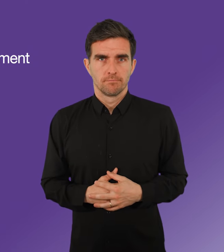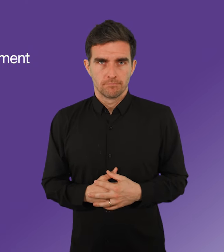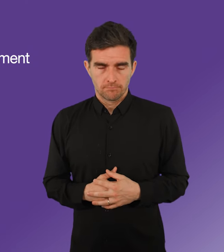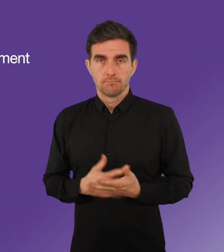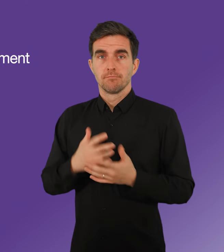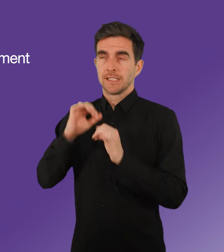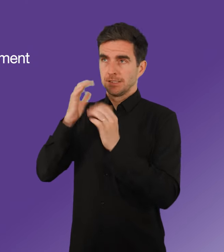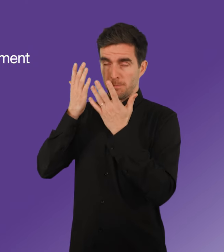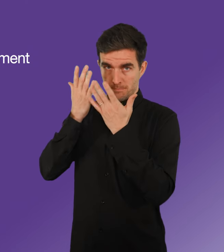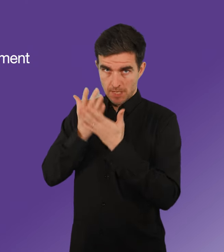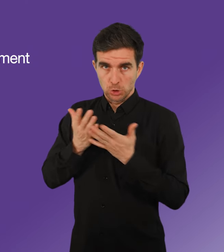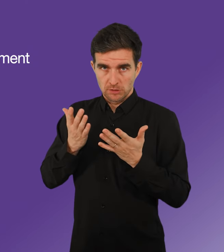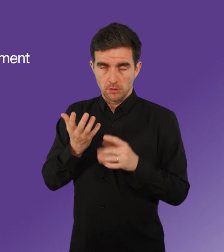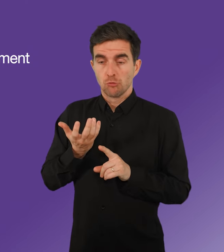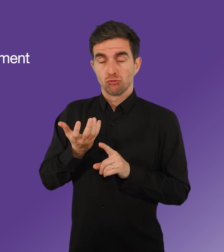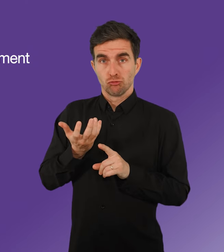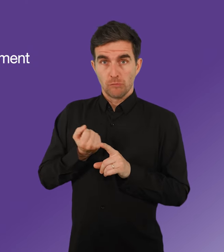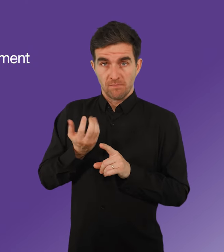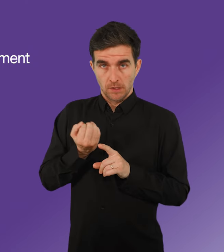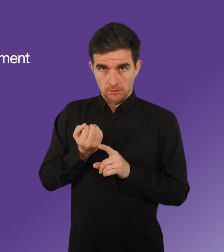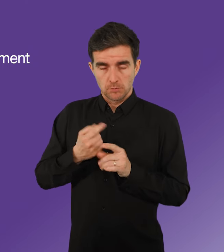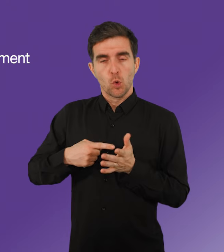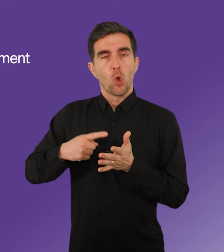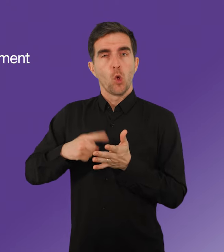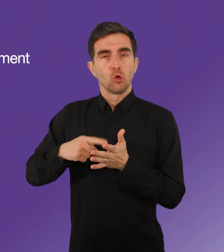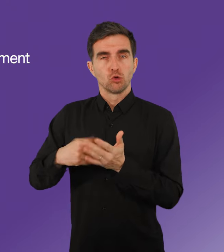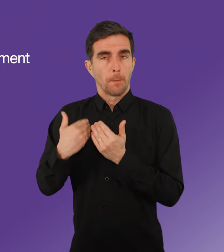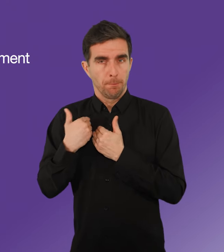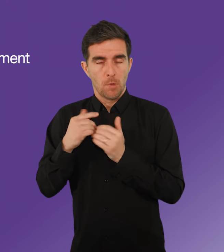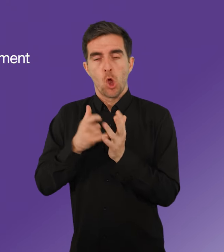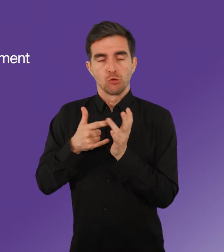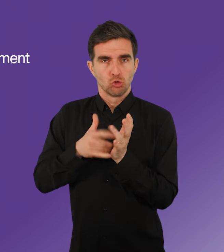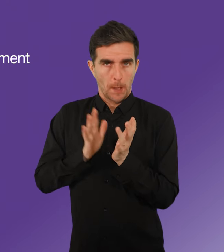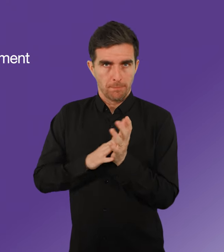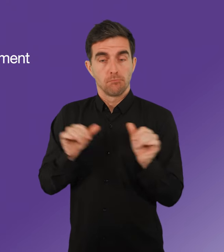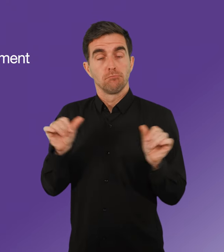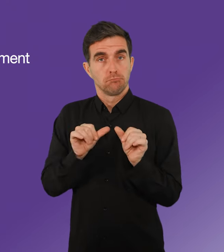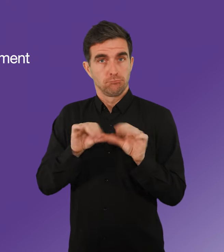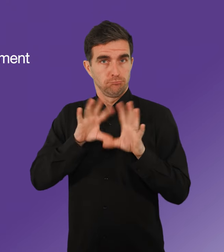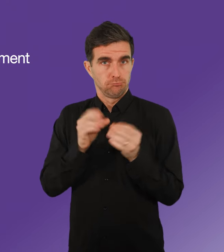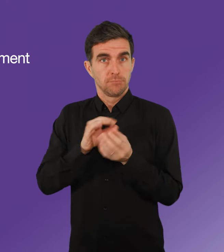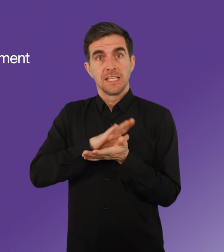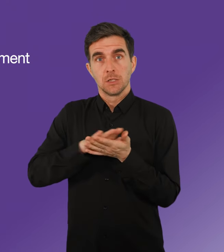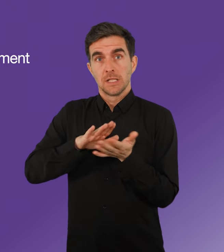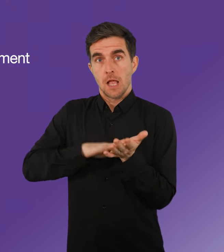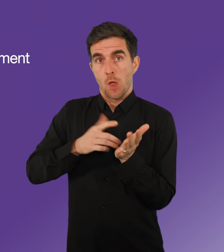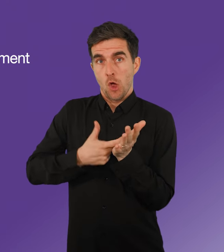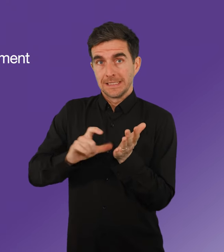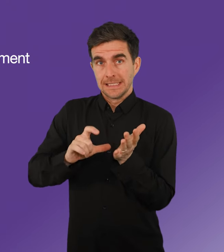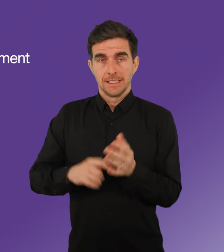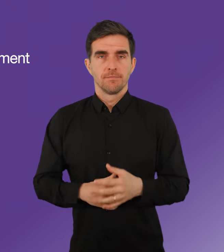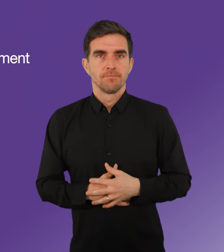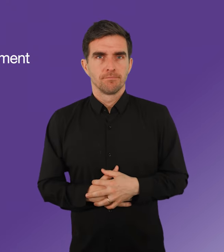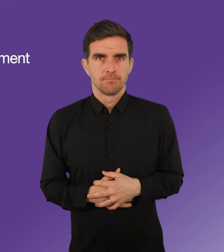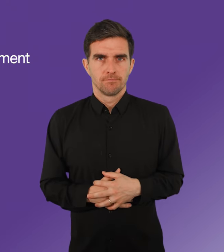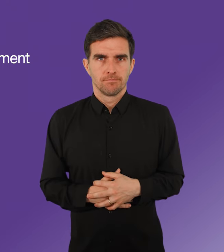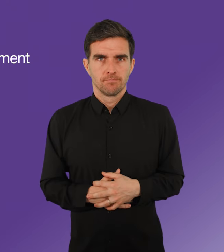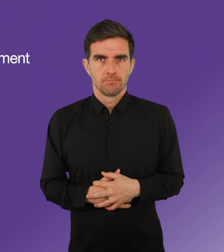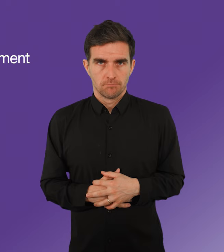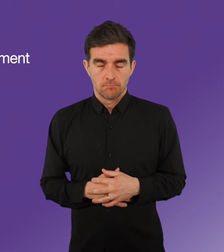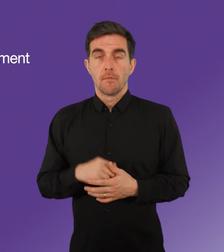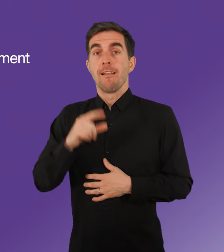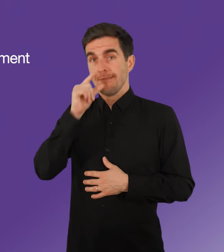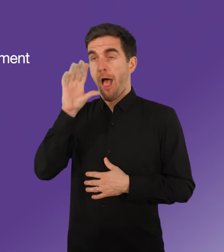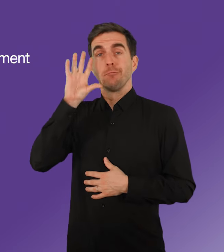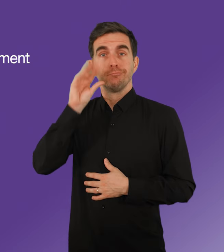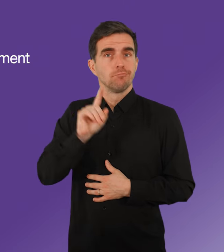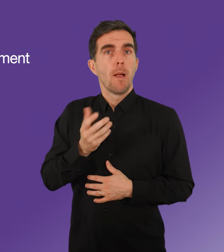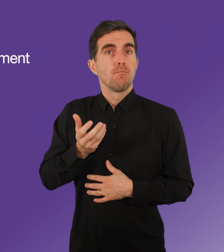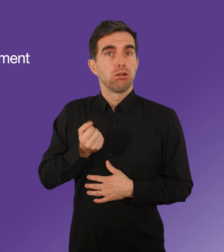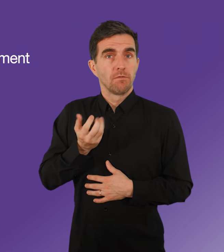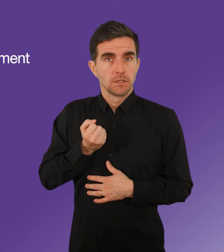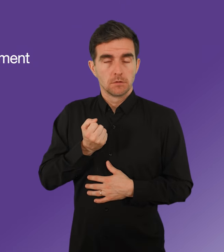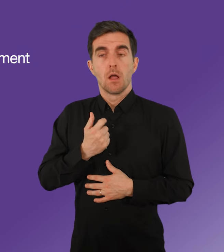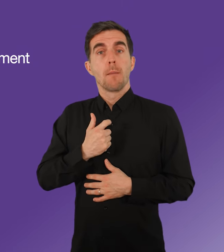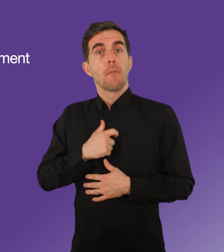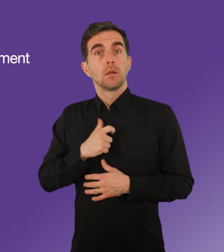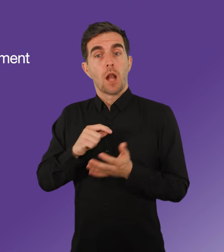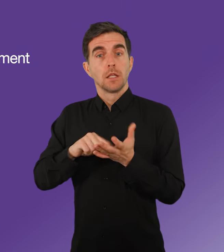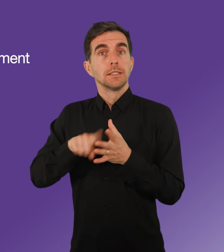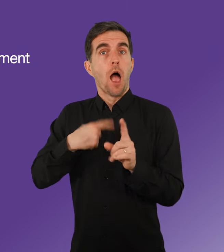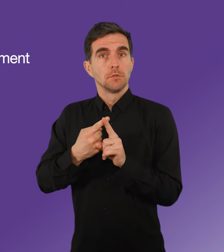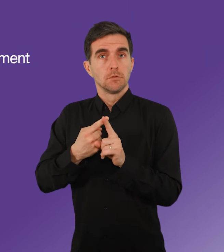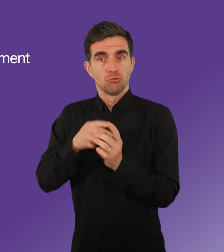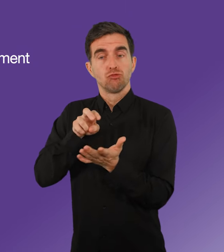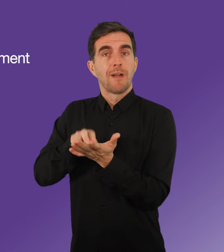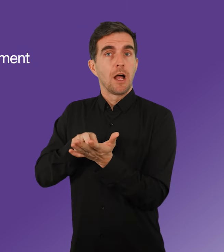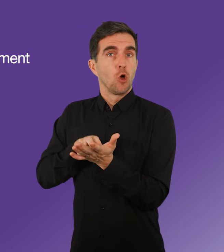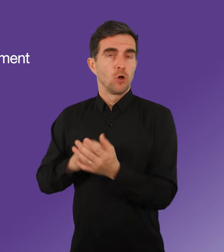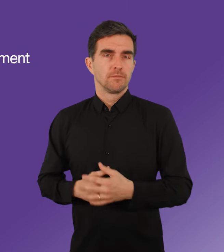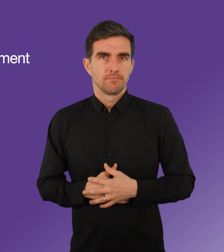His Majesty’s Revenue and Customs (HMRC). They can update benefit and personal tax records.